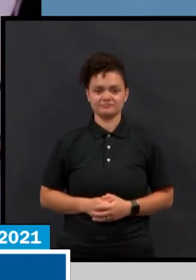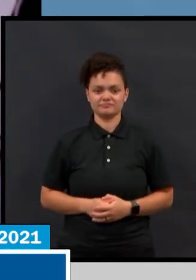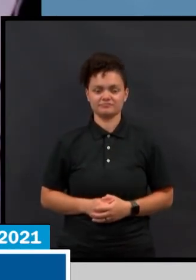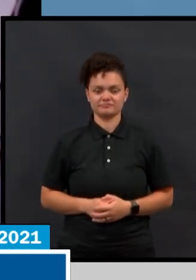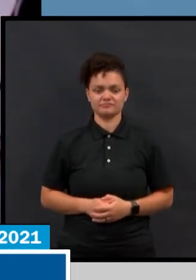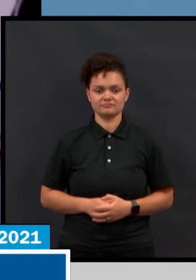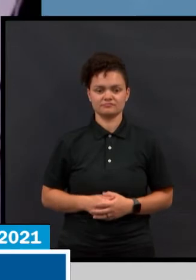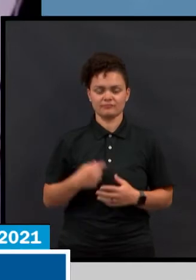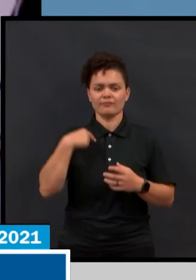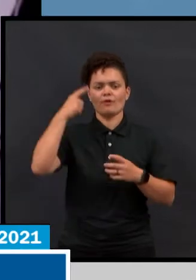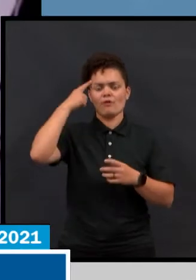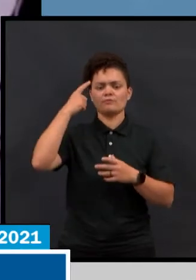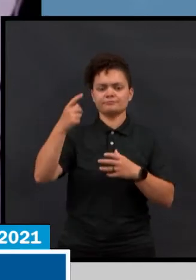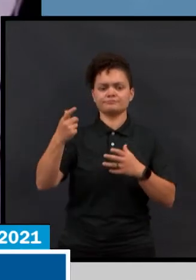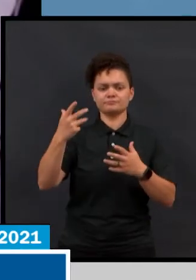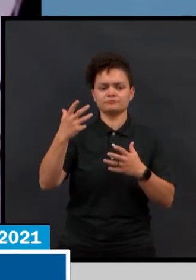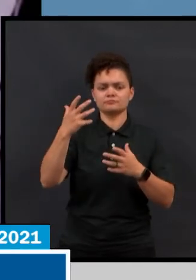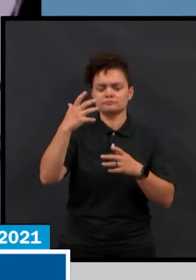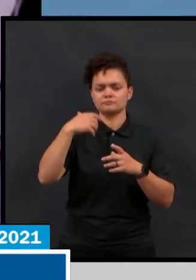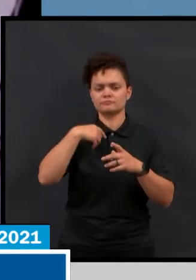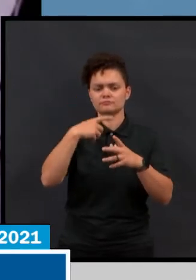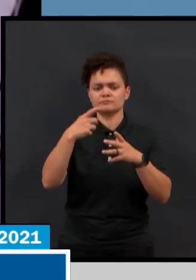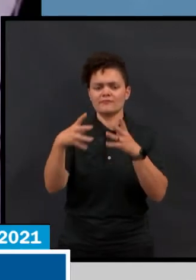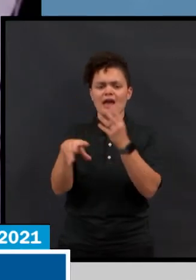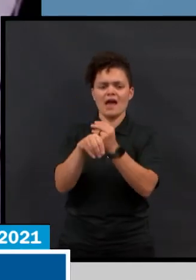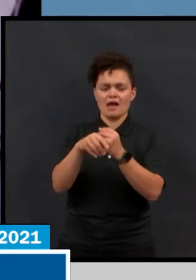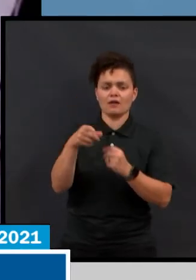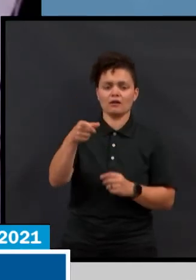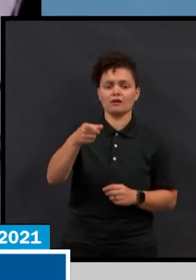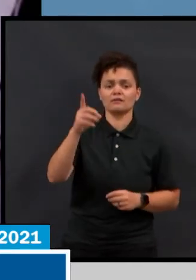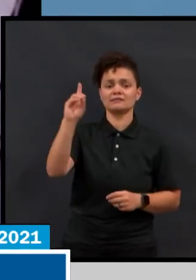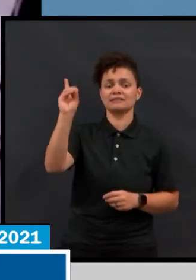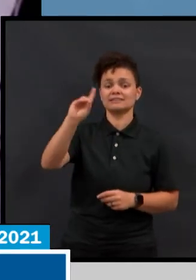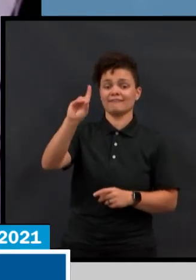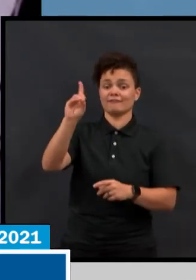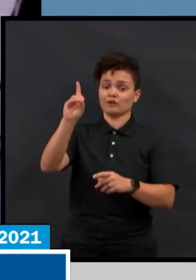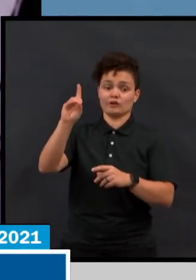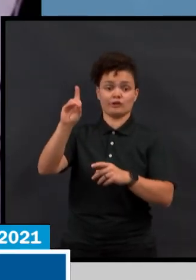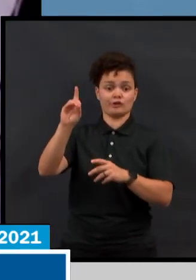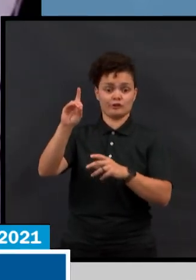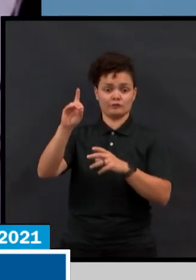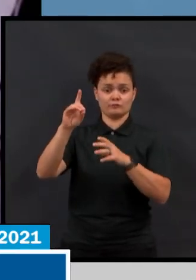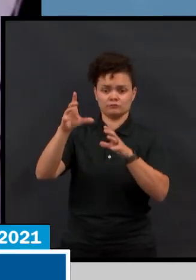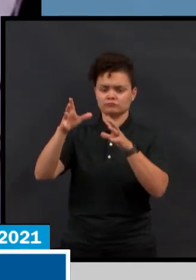tribute to district 8 featuring alice kelly as you just watched as well as a thank you to mayor